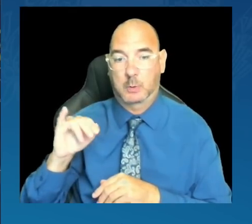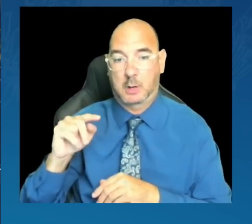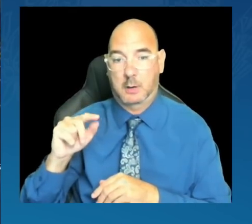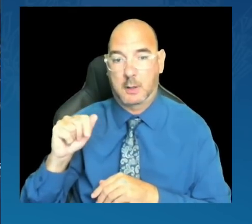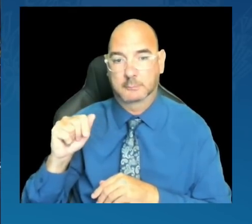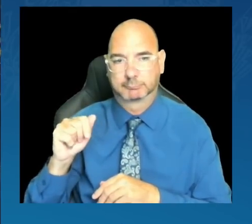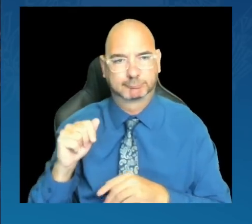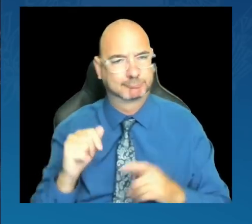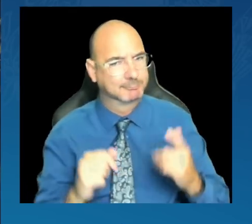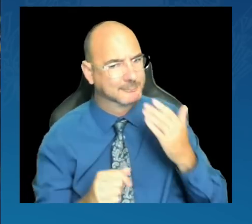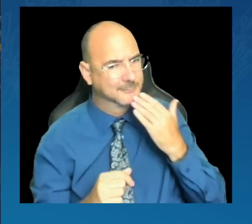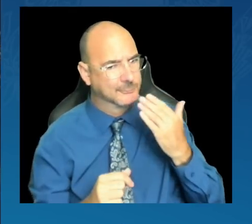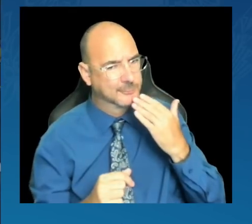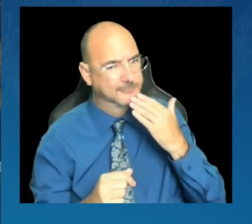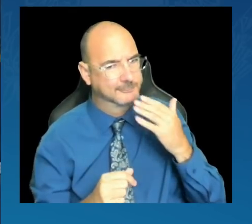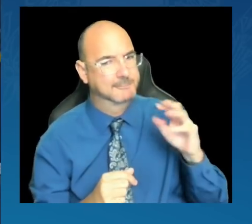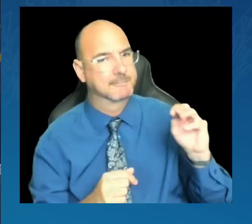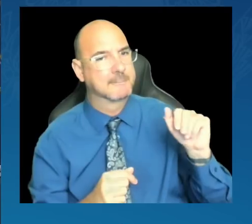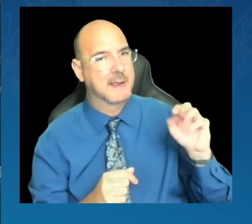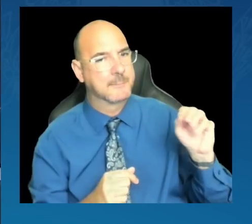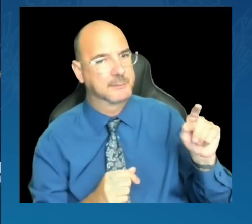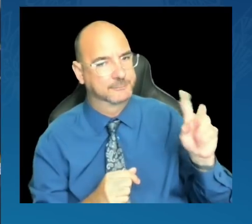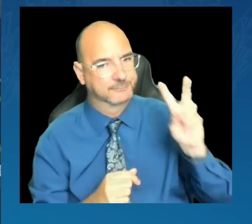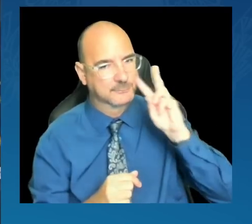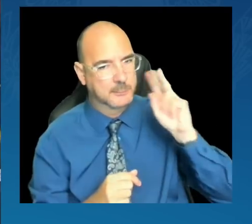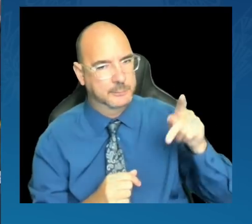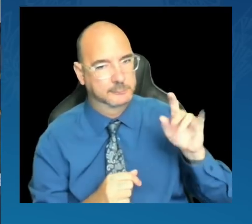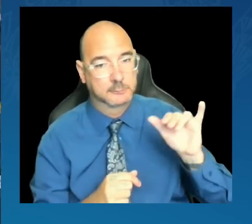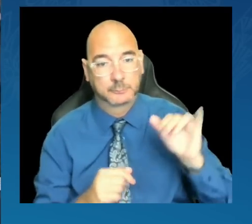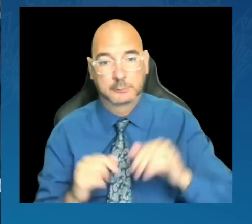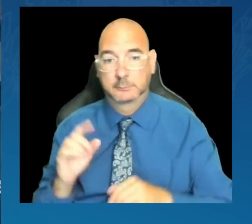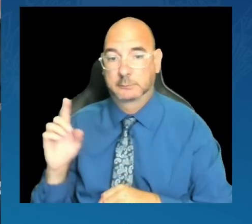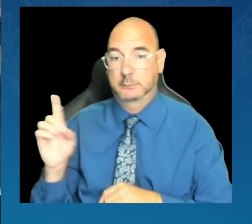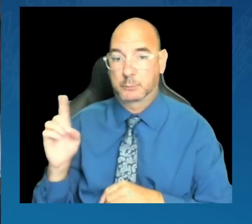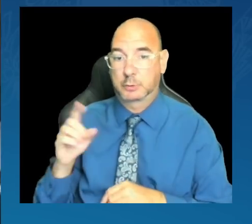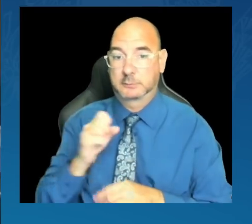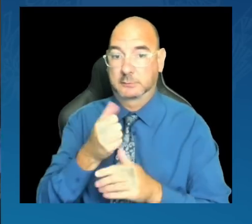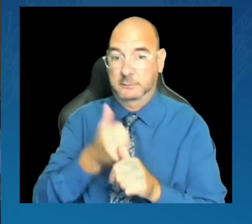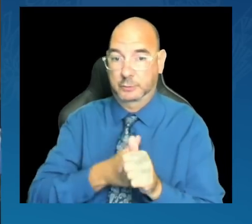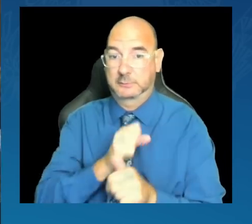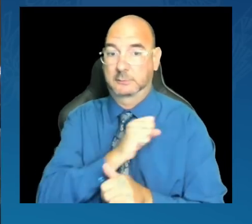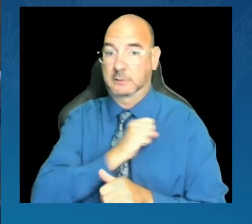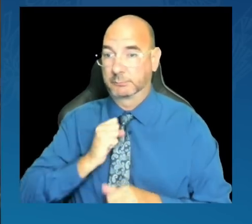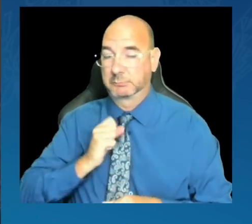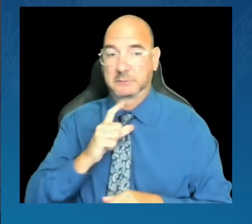Like Democrats and every state legislature, we have a big fight ahead of us here in Indiana.